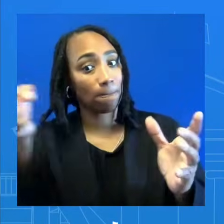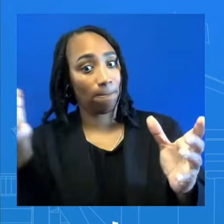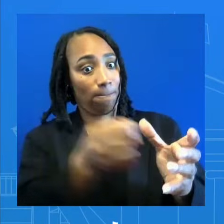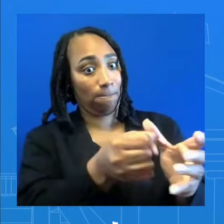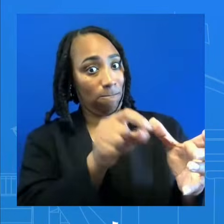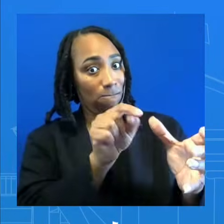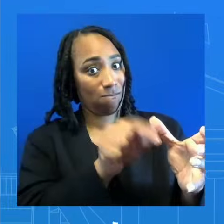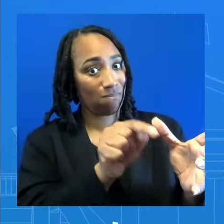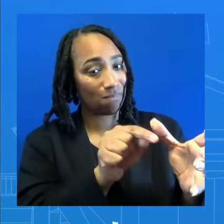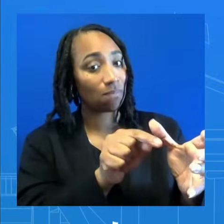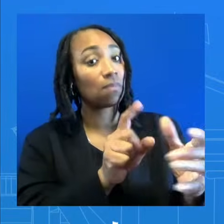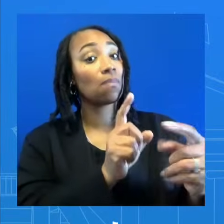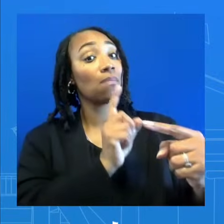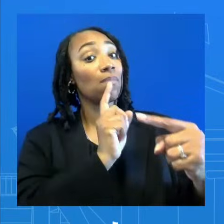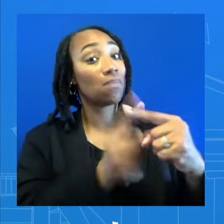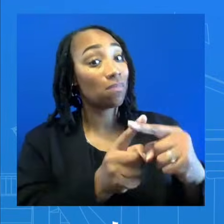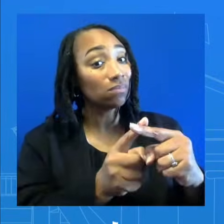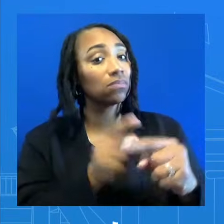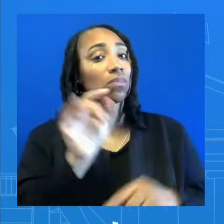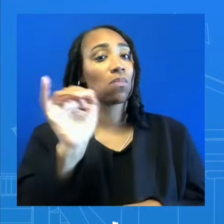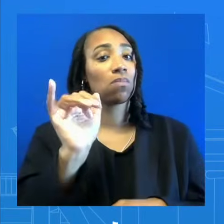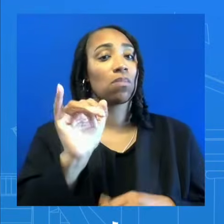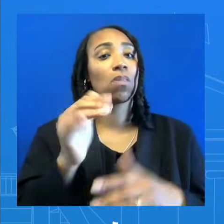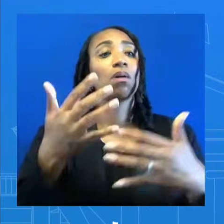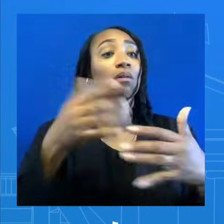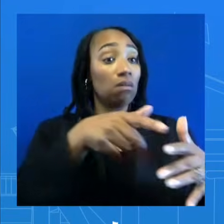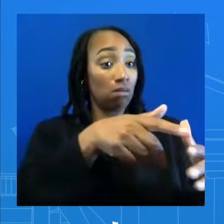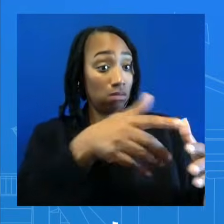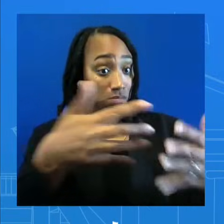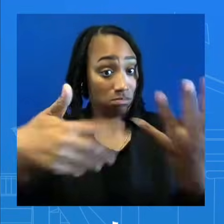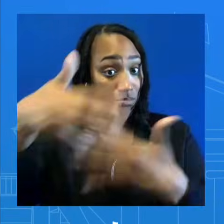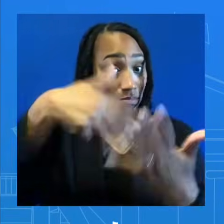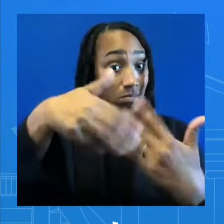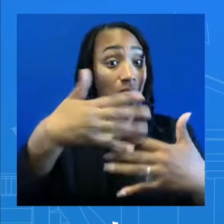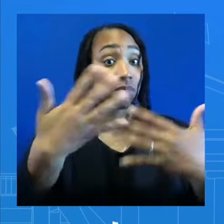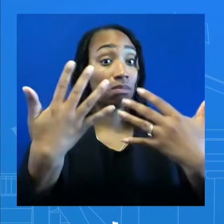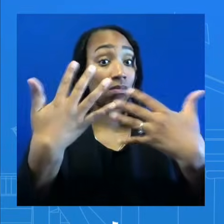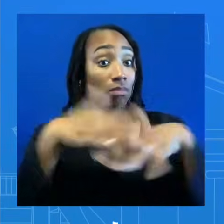is something that they should be given, right? And so, that is what's important.